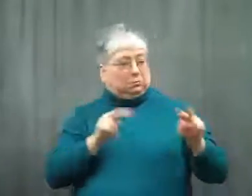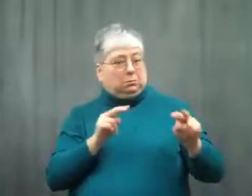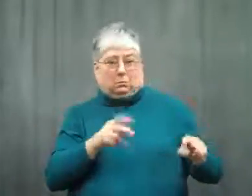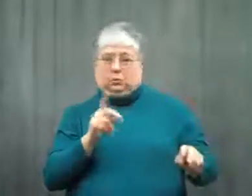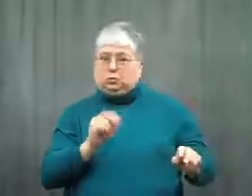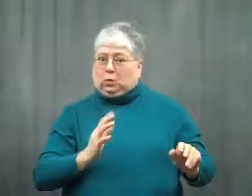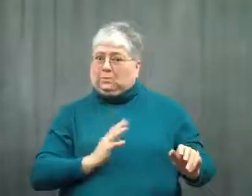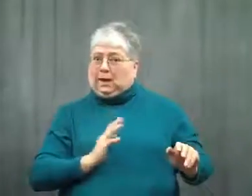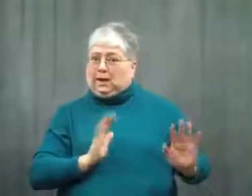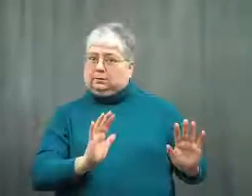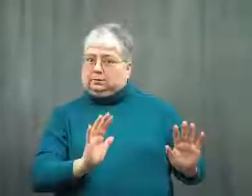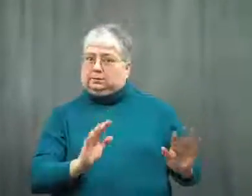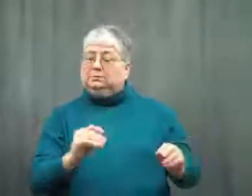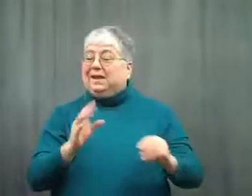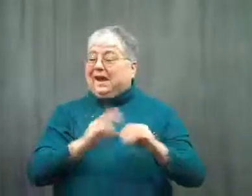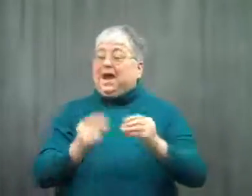She did fine on those days.